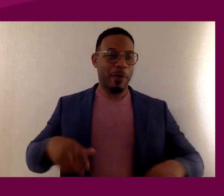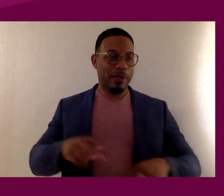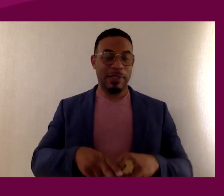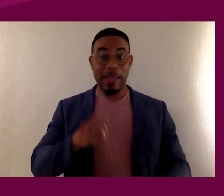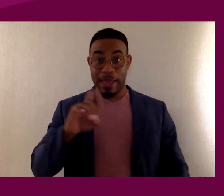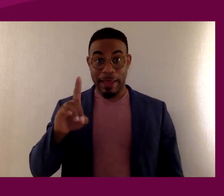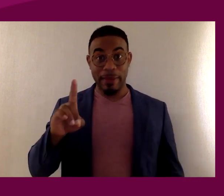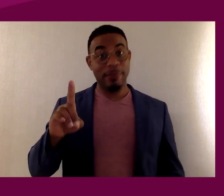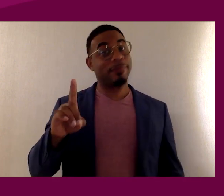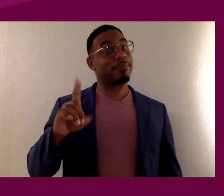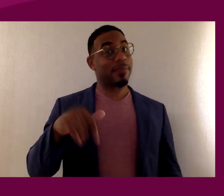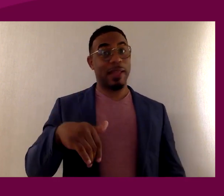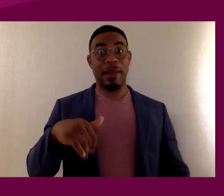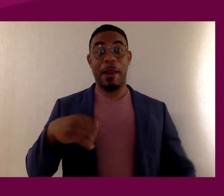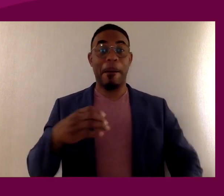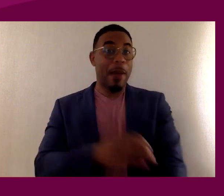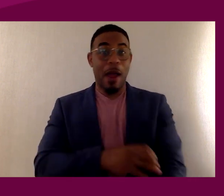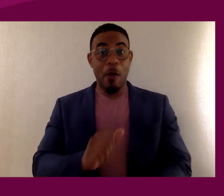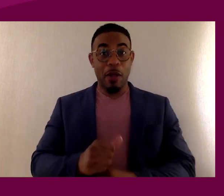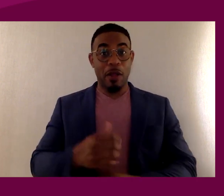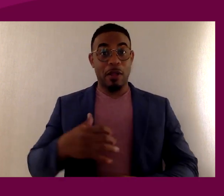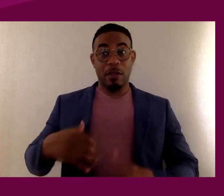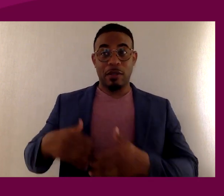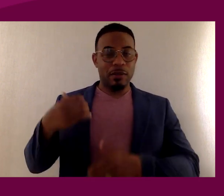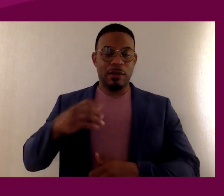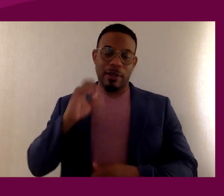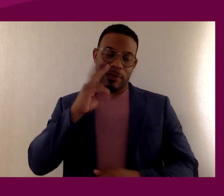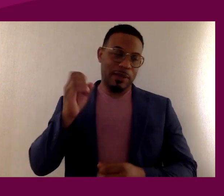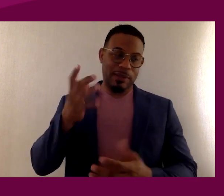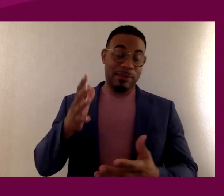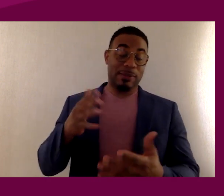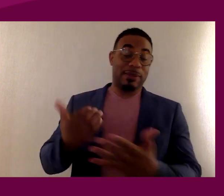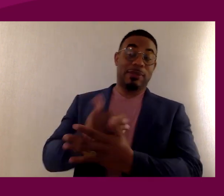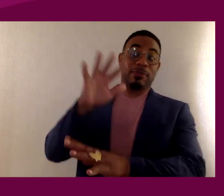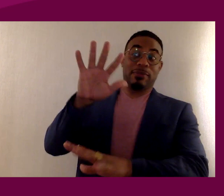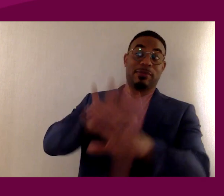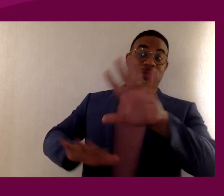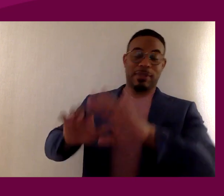And nobody sees people in wheelchairs and Ed in a power wheelchair with a respirator, you'd never